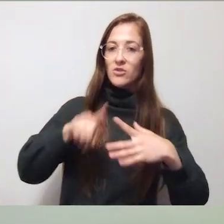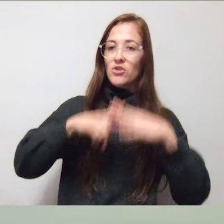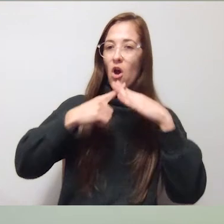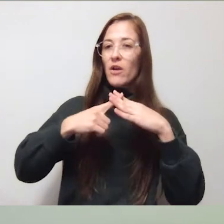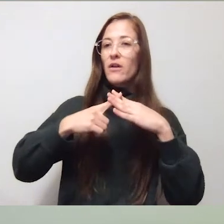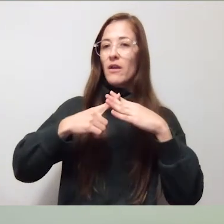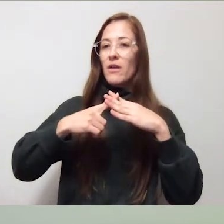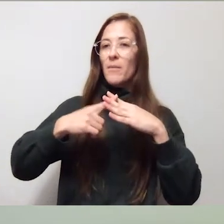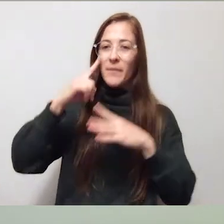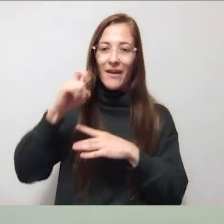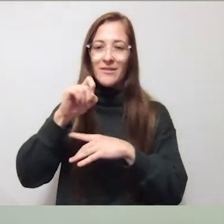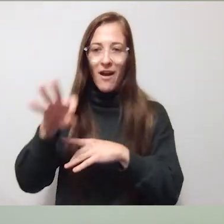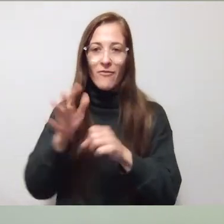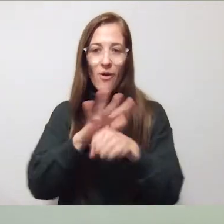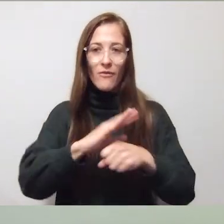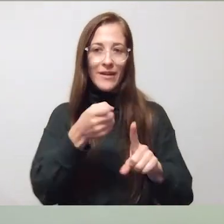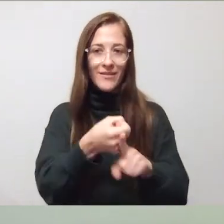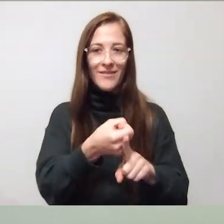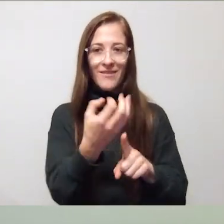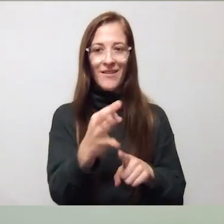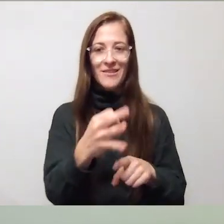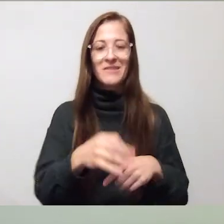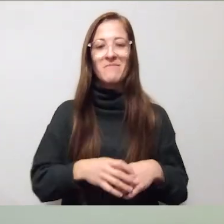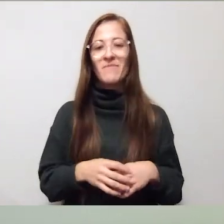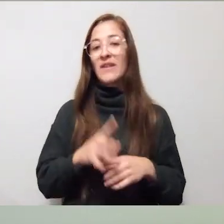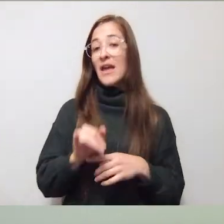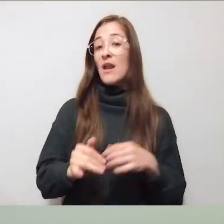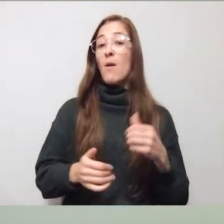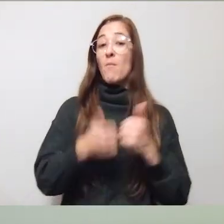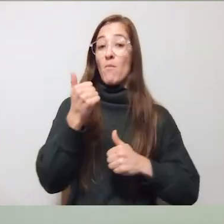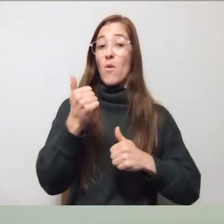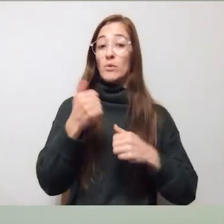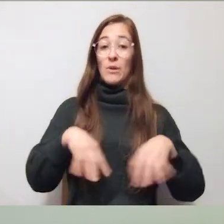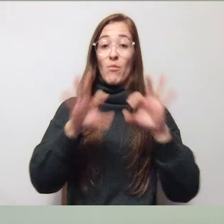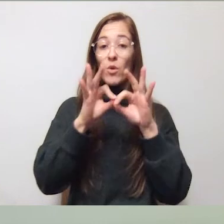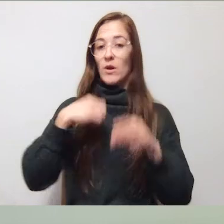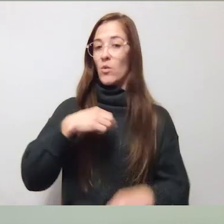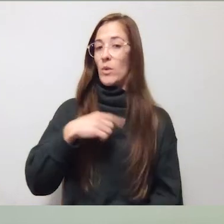that we have continued in the state of New York. Most notably if we have really highlighted